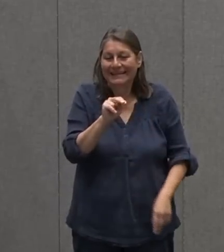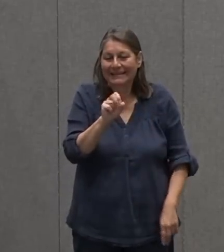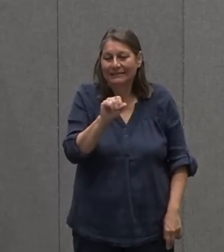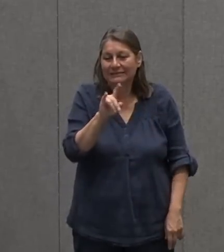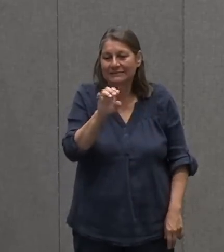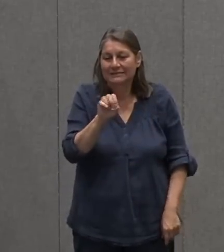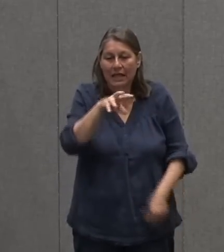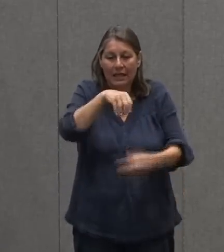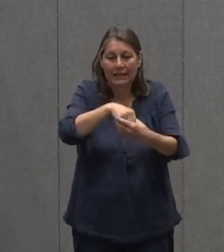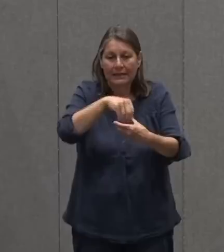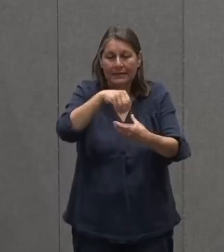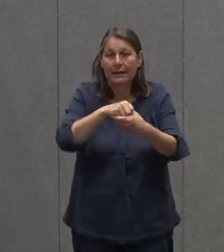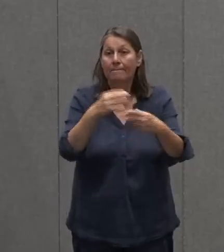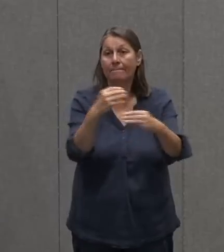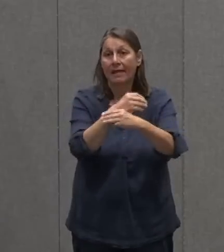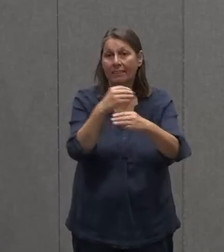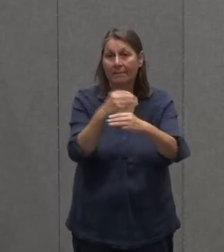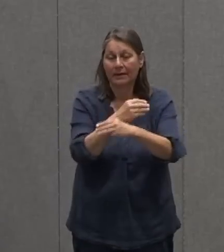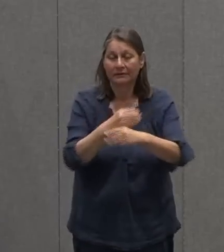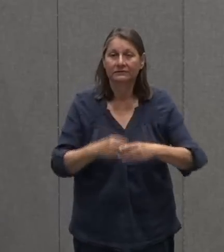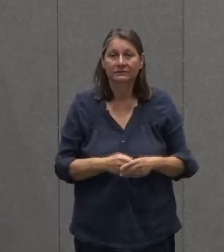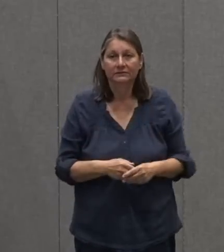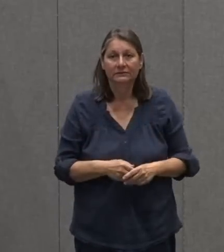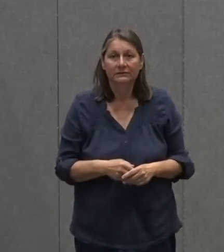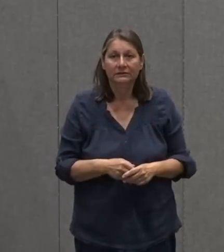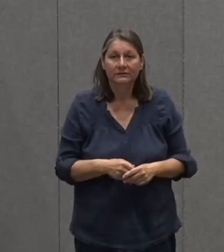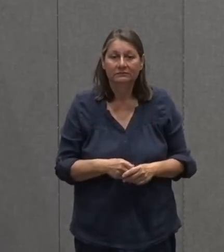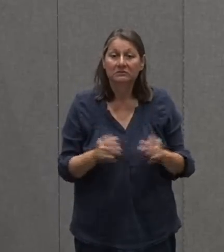all different kinds of problems that you could work on.